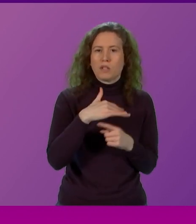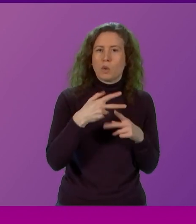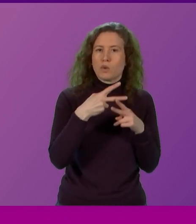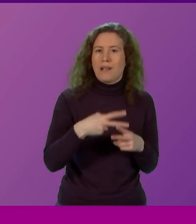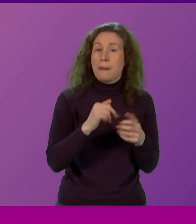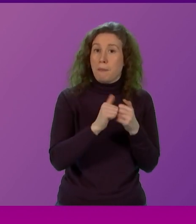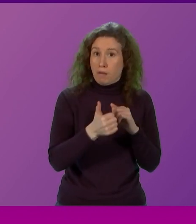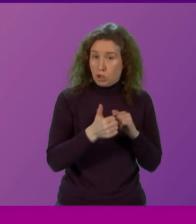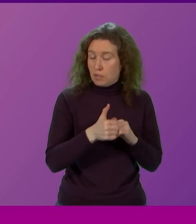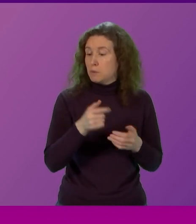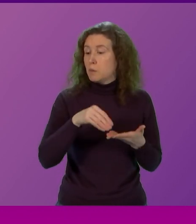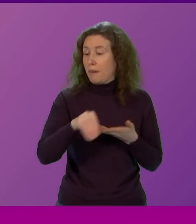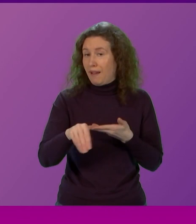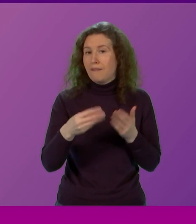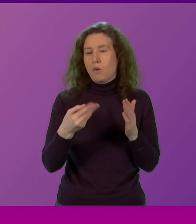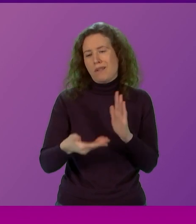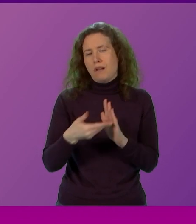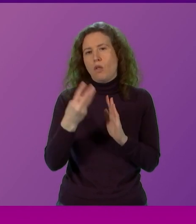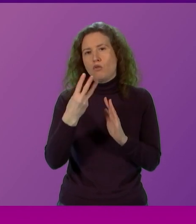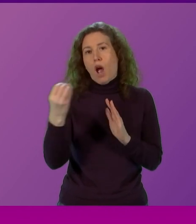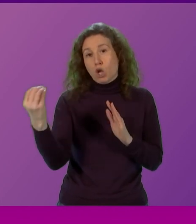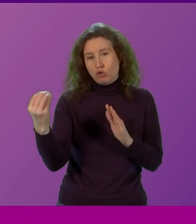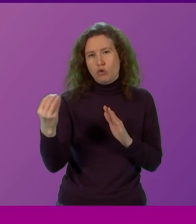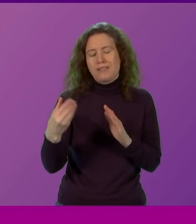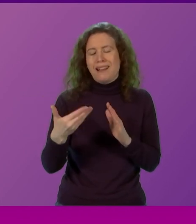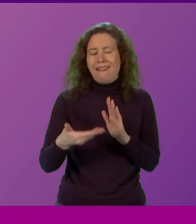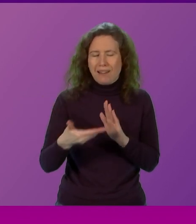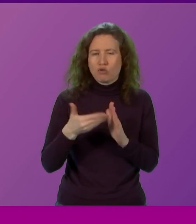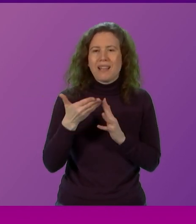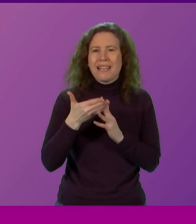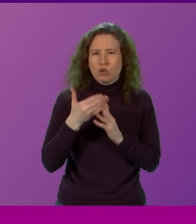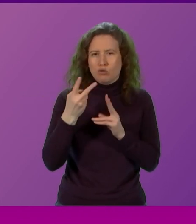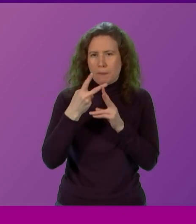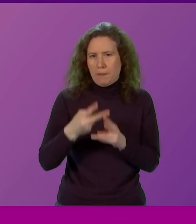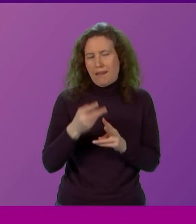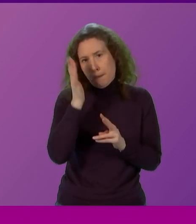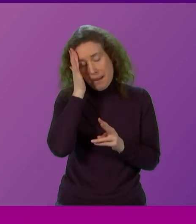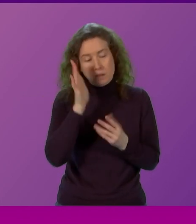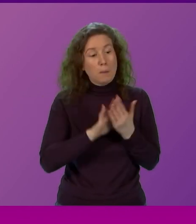secure provision of 300 extra interim care home beds so that places can be purchased